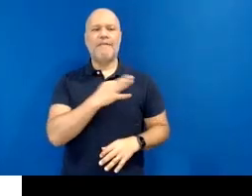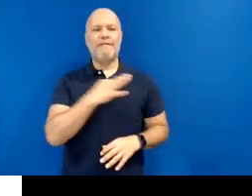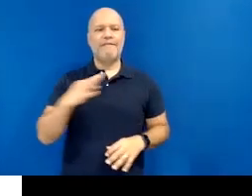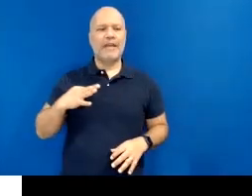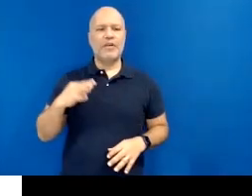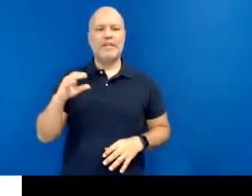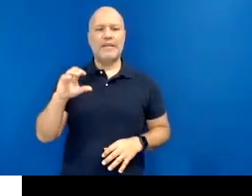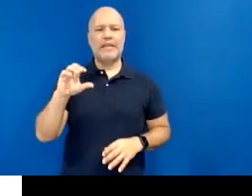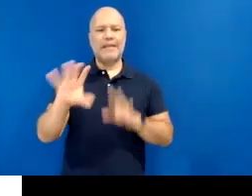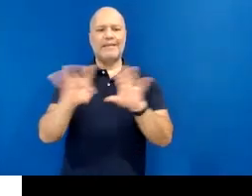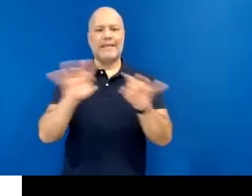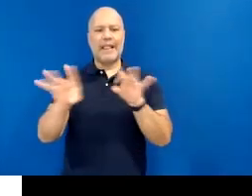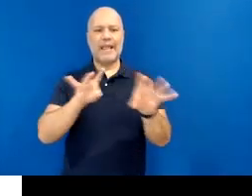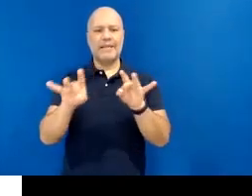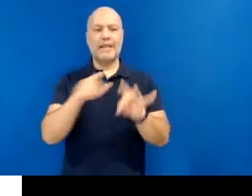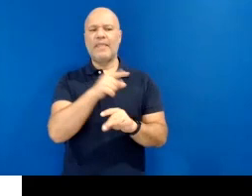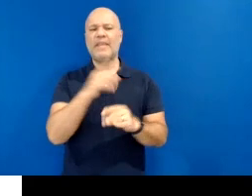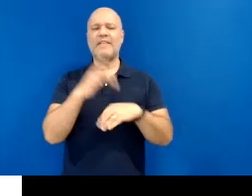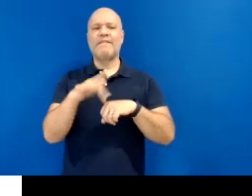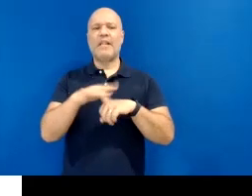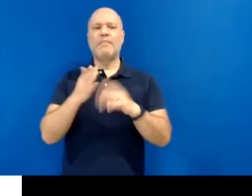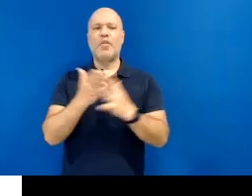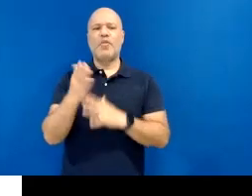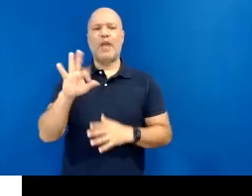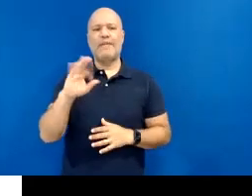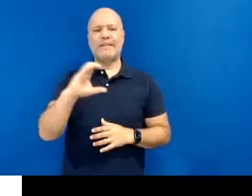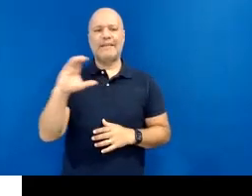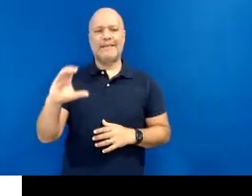So this is available through the Fresno City College Library.